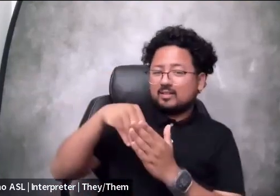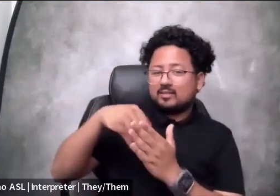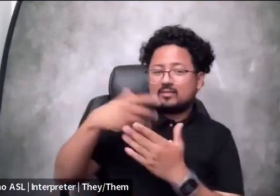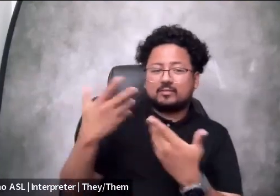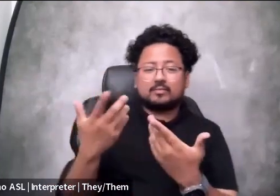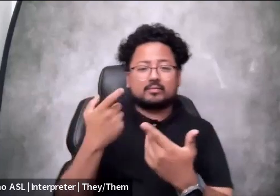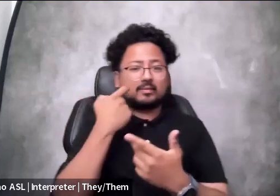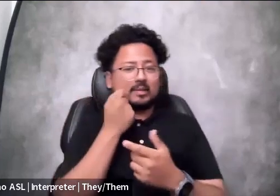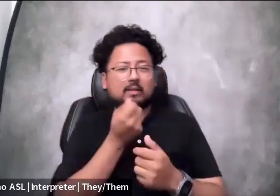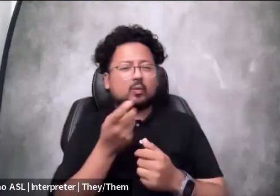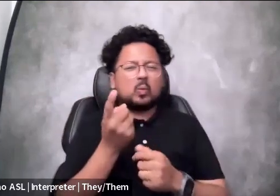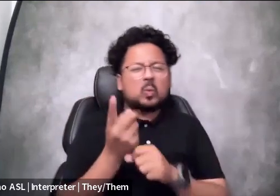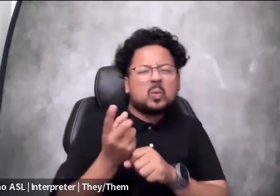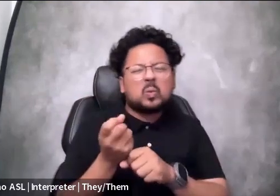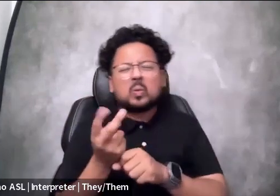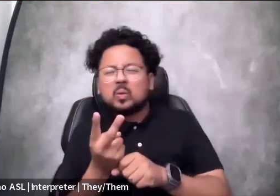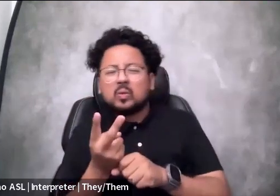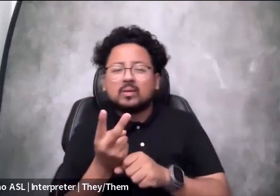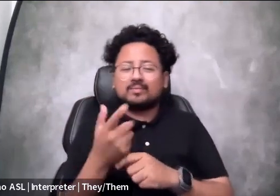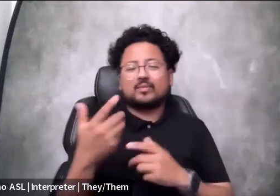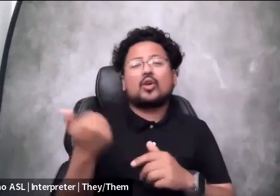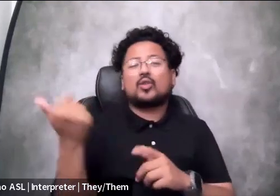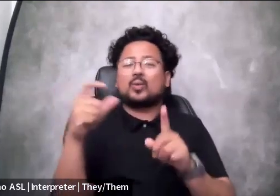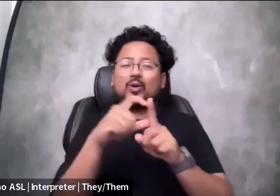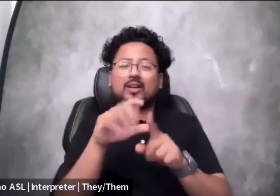within a year or two also the other F word came out,